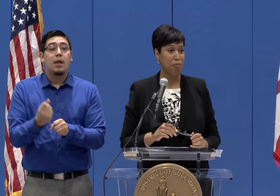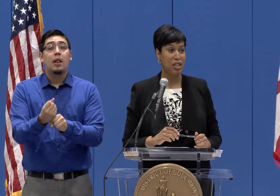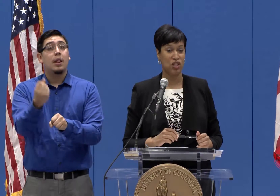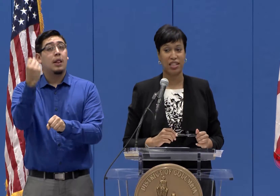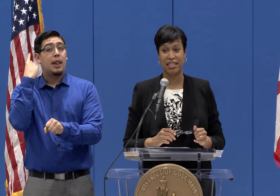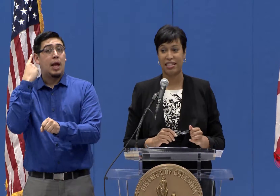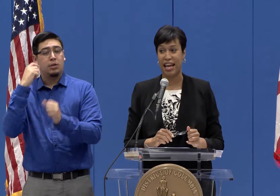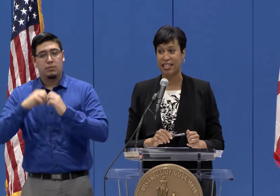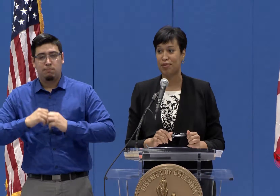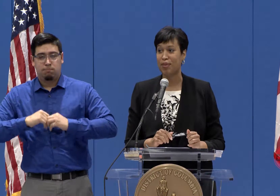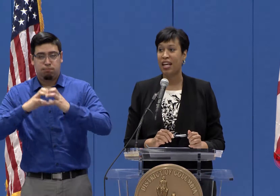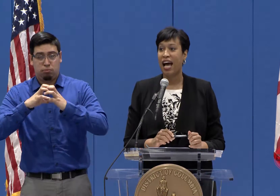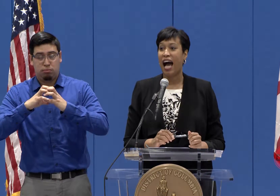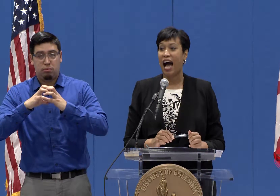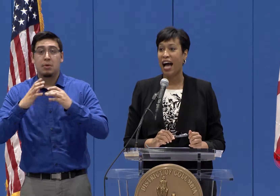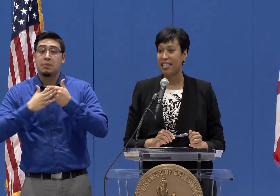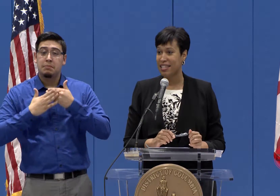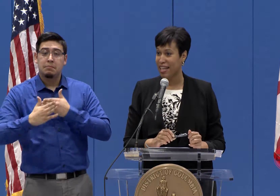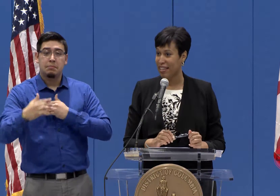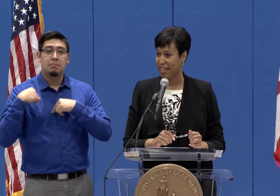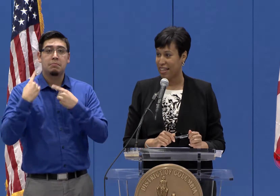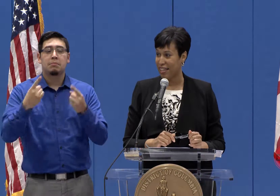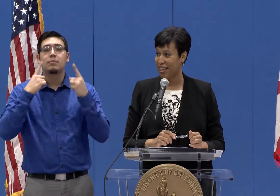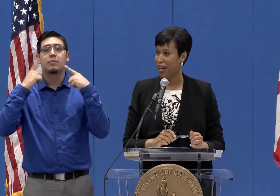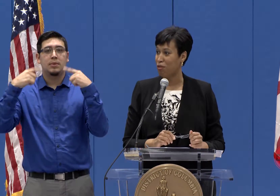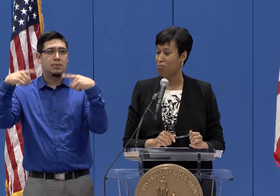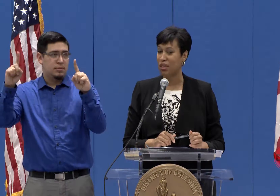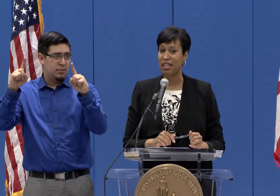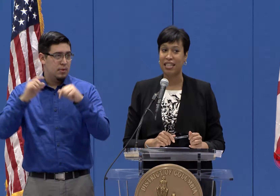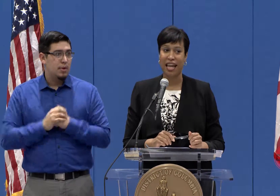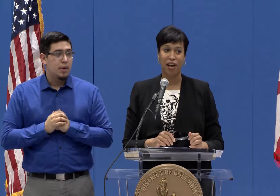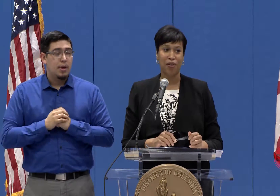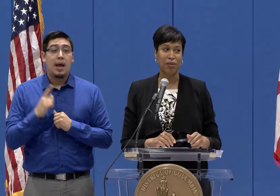MUCH SUCCESS. I SAID THEN AND I REPEAT NOW